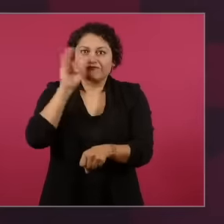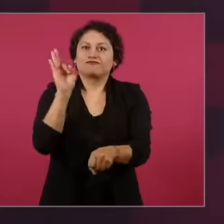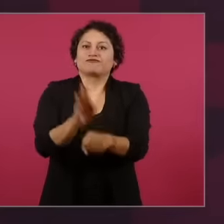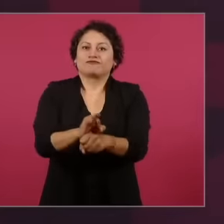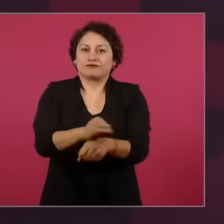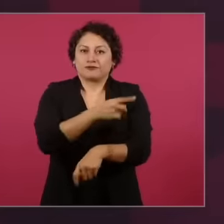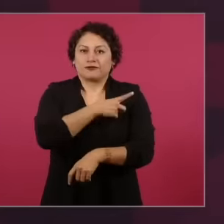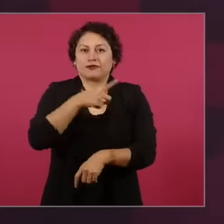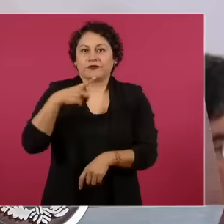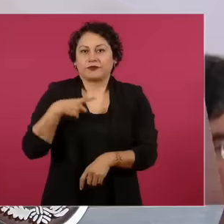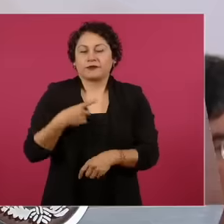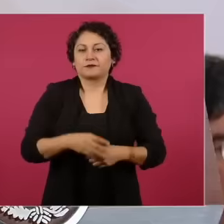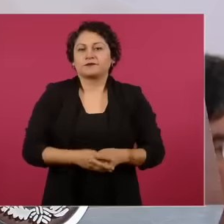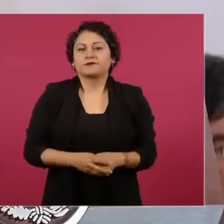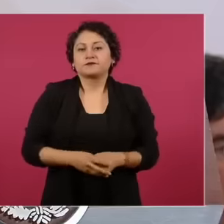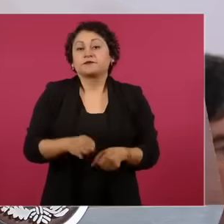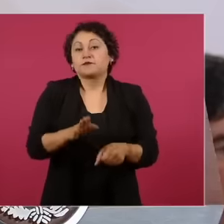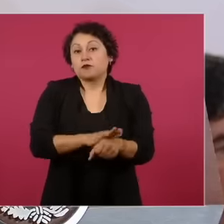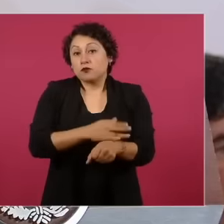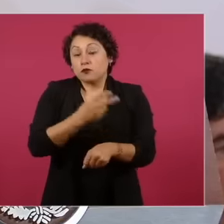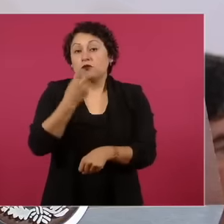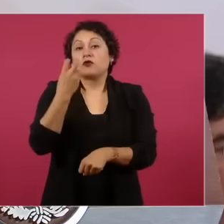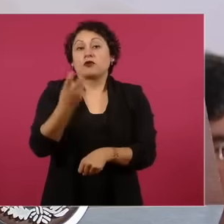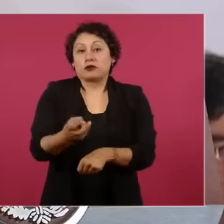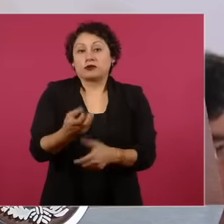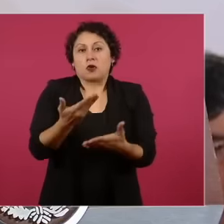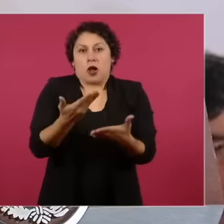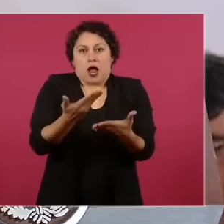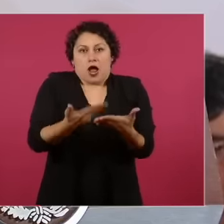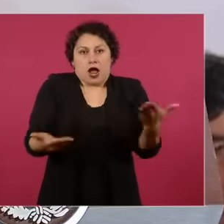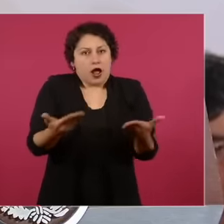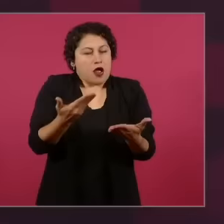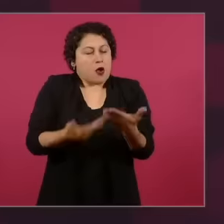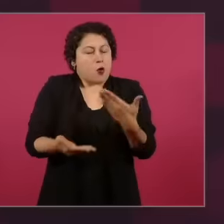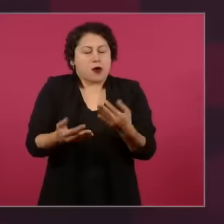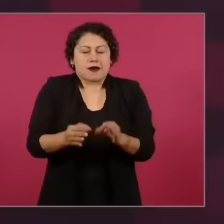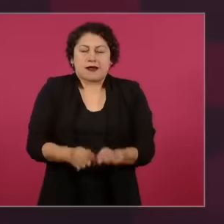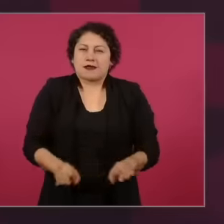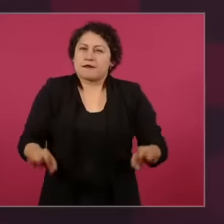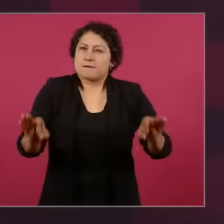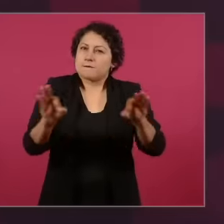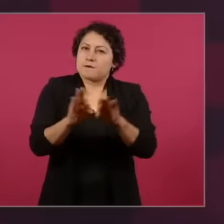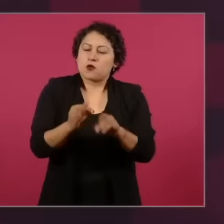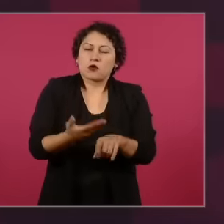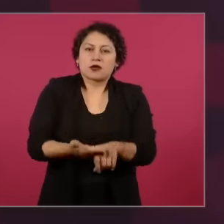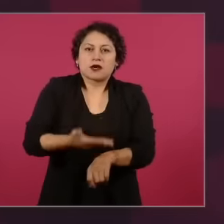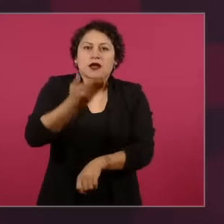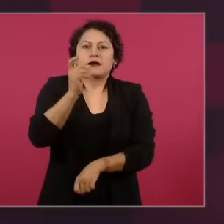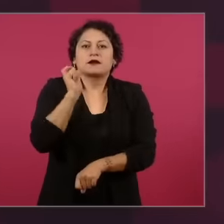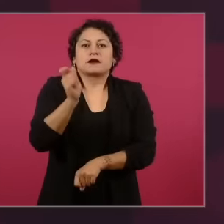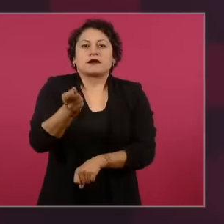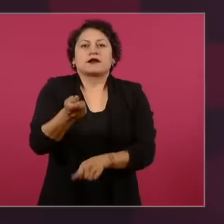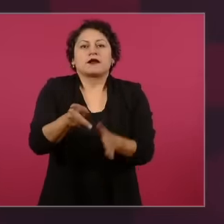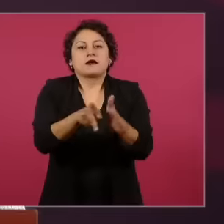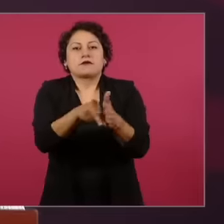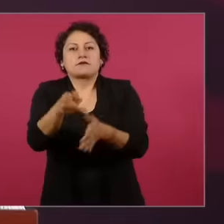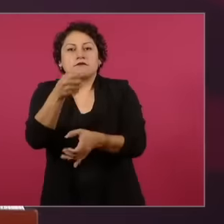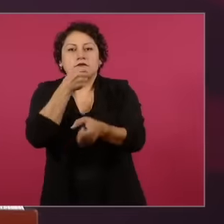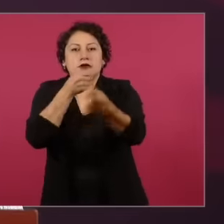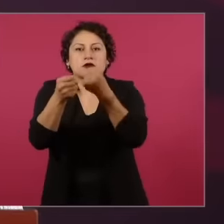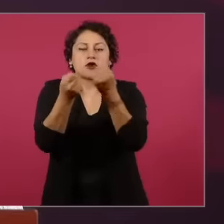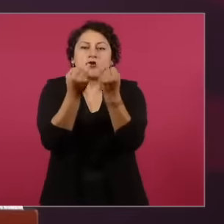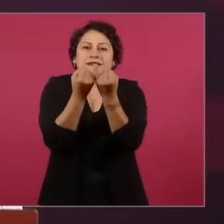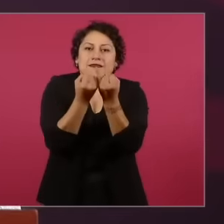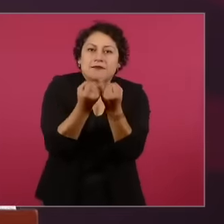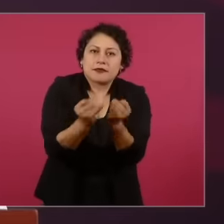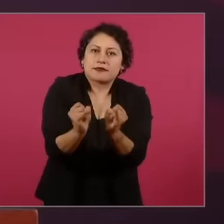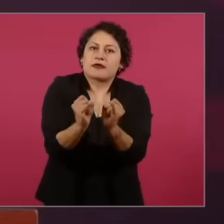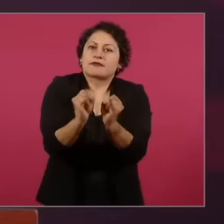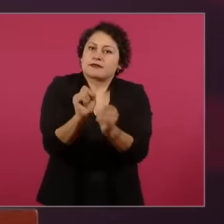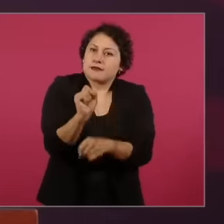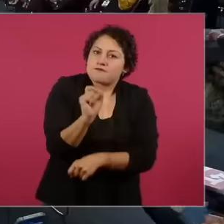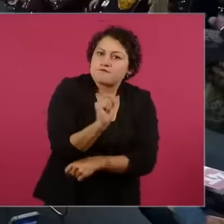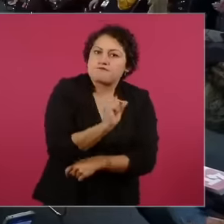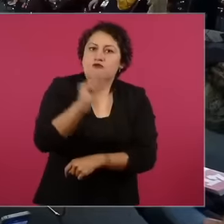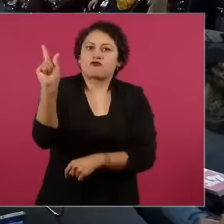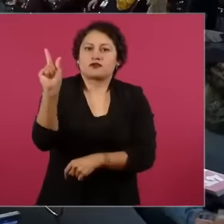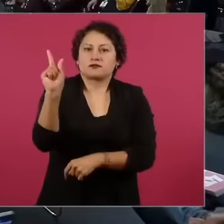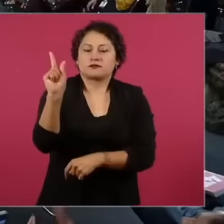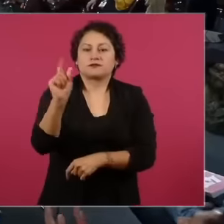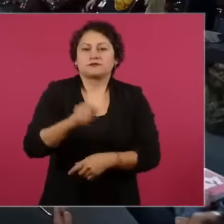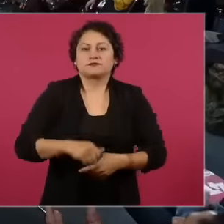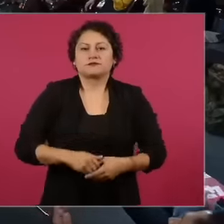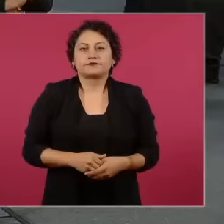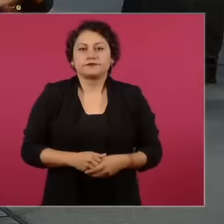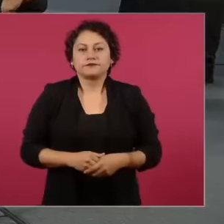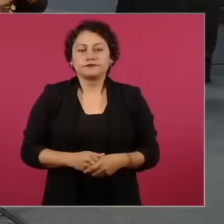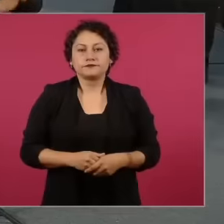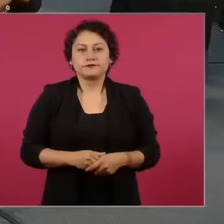never before, it is imperative to promote independent and professional journalism that is assumed.